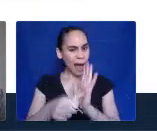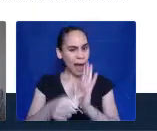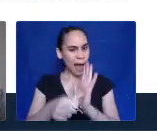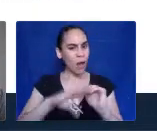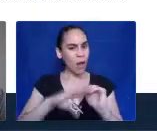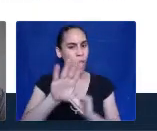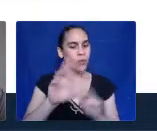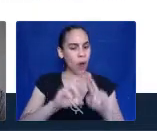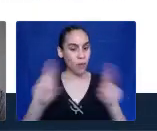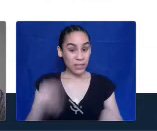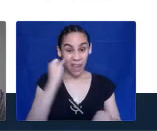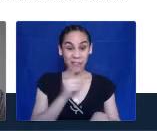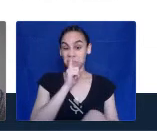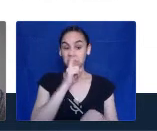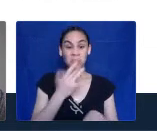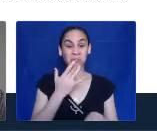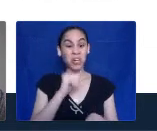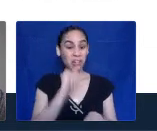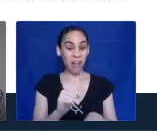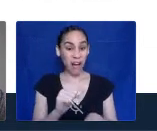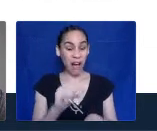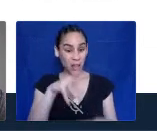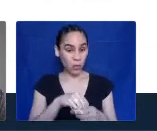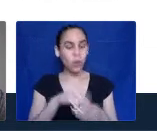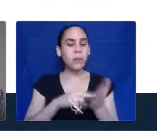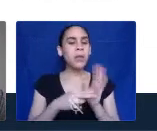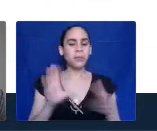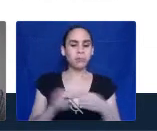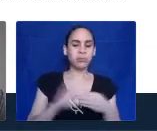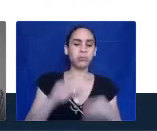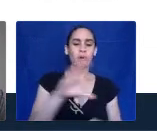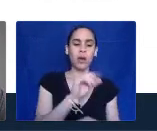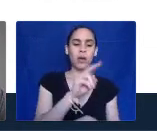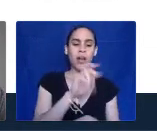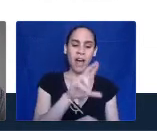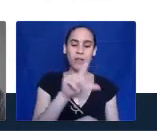resume talk about it during your cover letter or talk about it during your thing gaps less